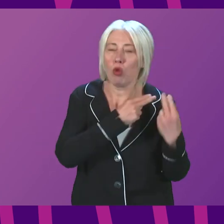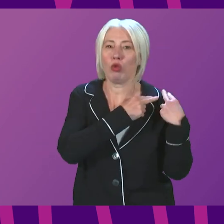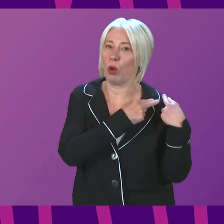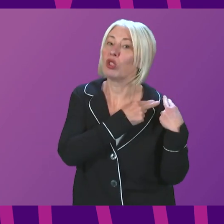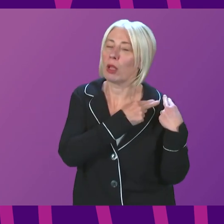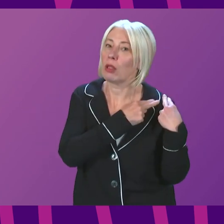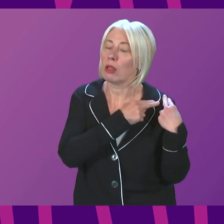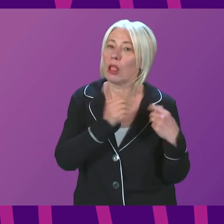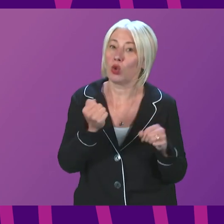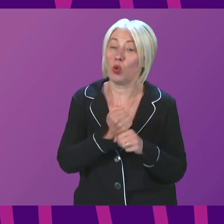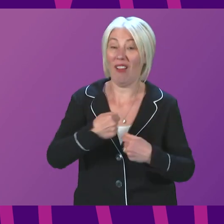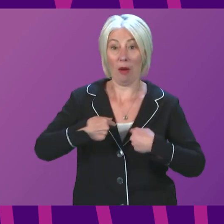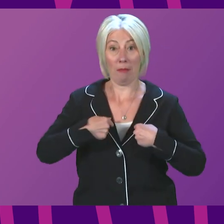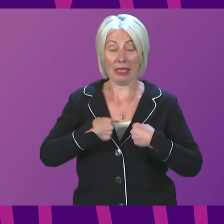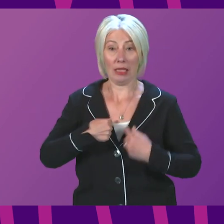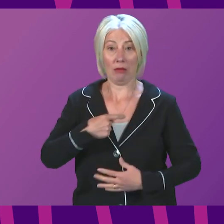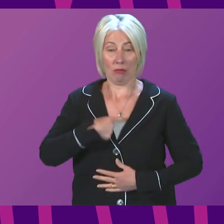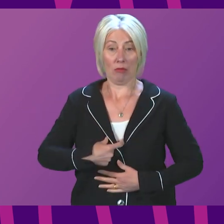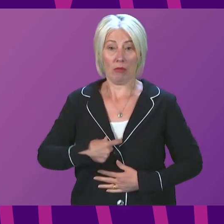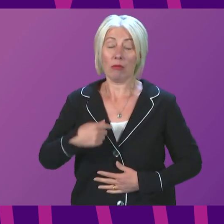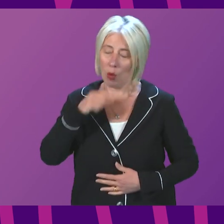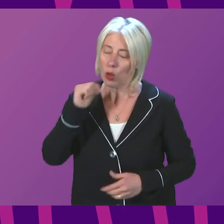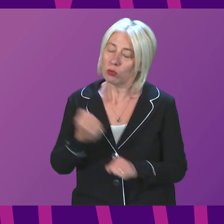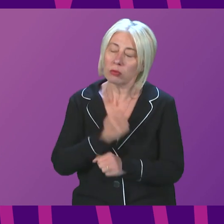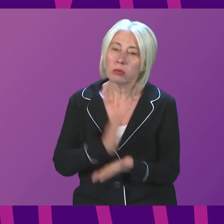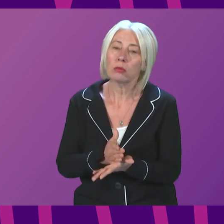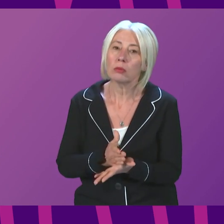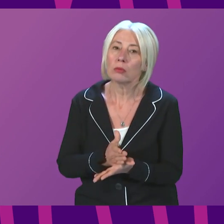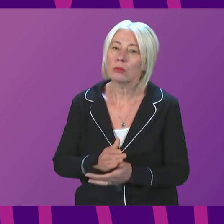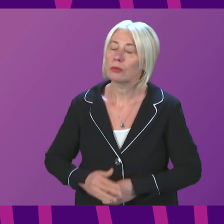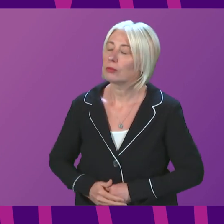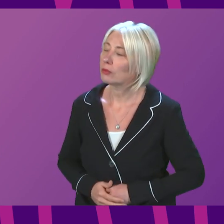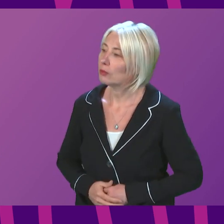For my part, I am determined that that will be the case.